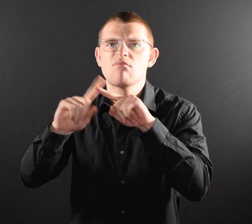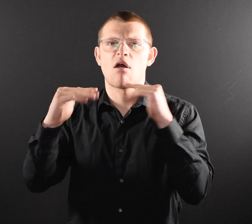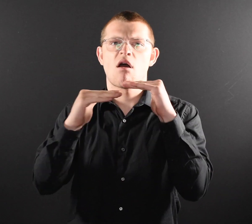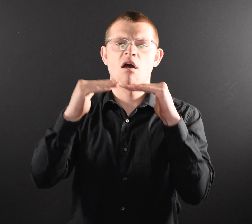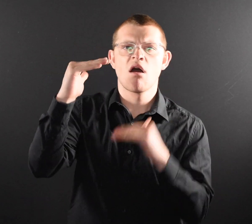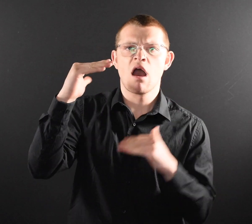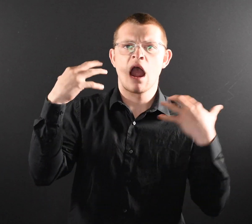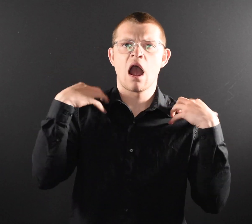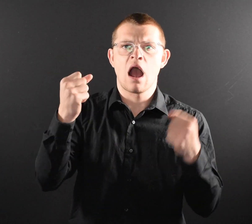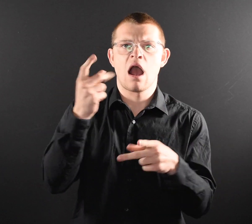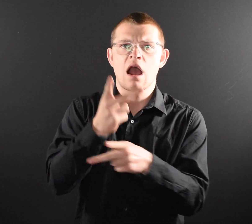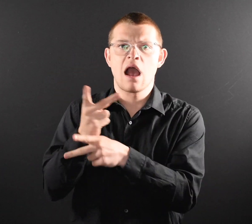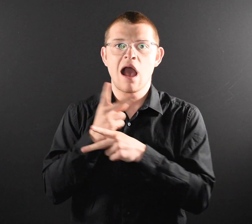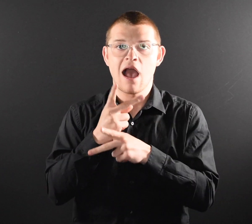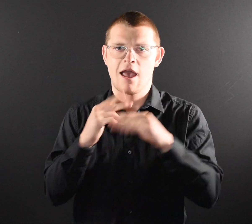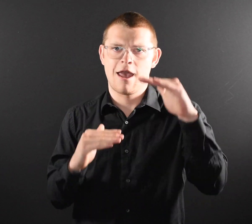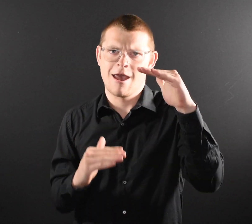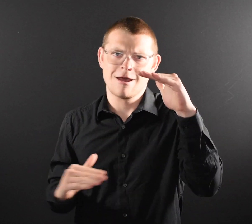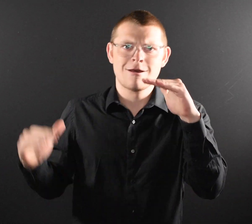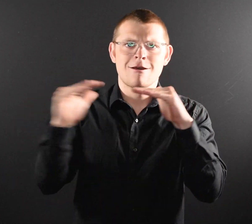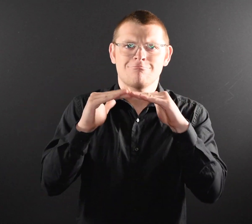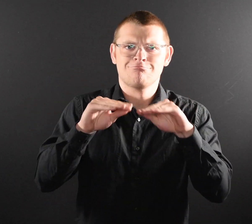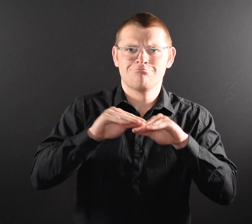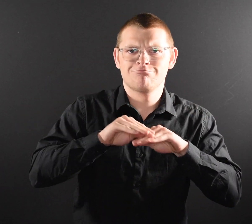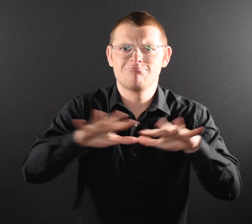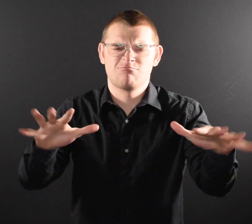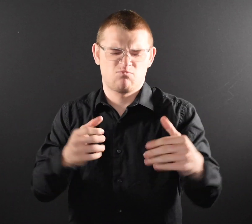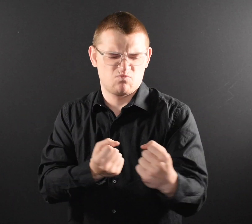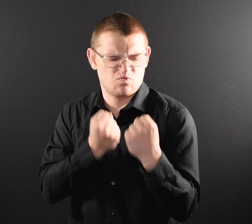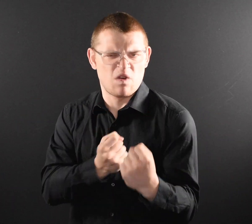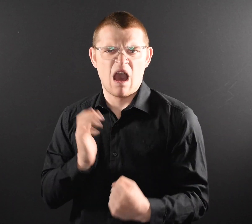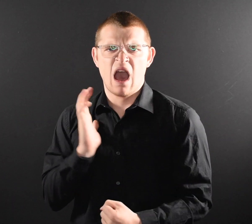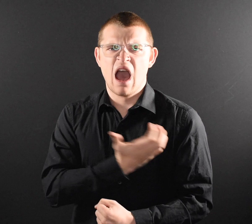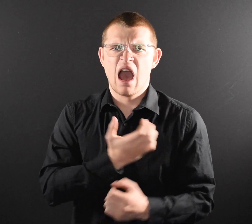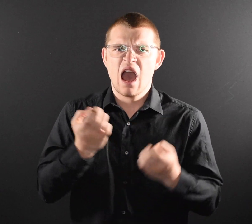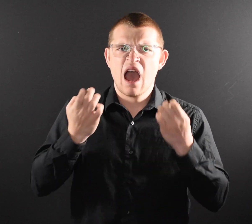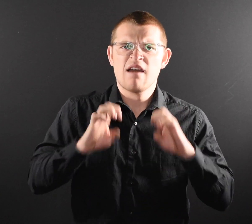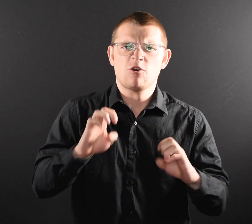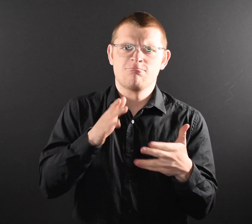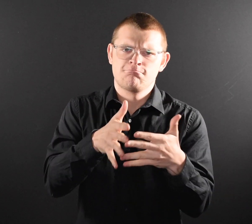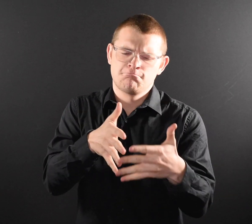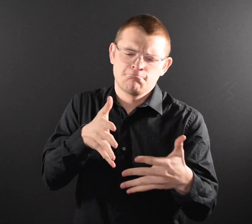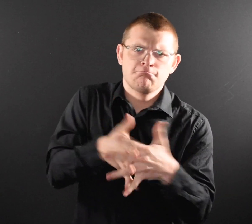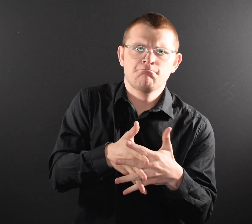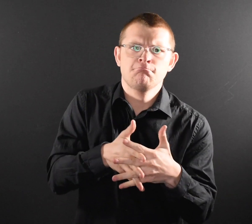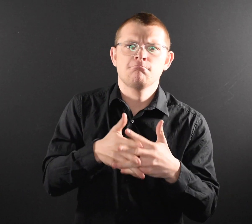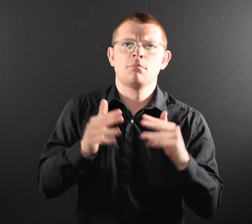implement and strengthen our efforts to embed equity in every facet of our vaccine